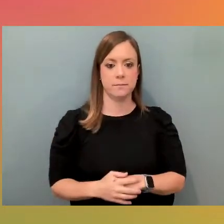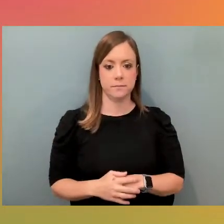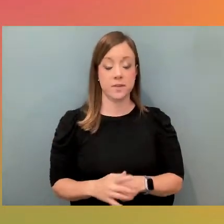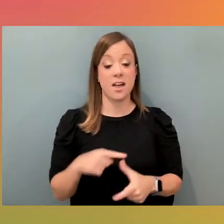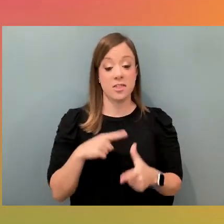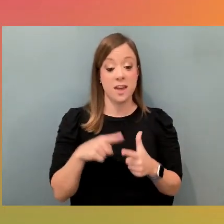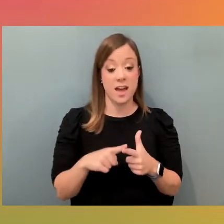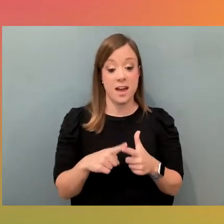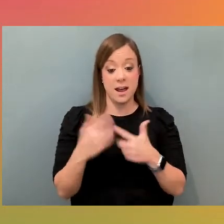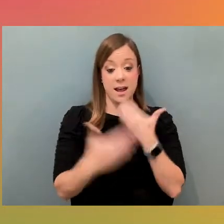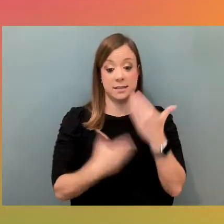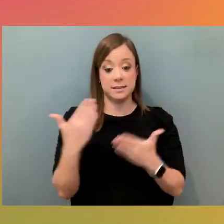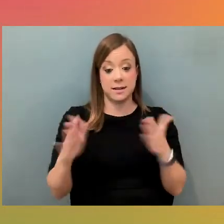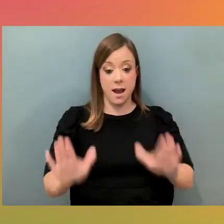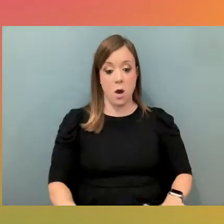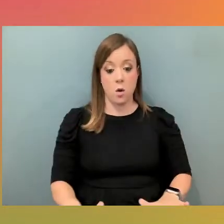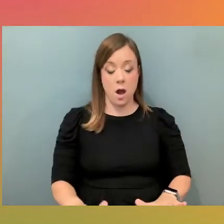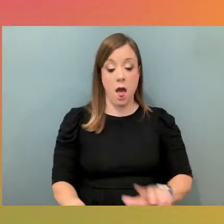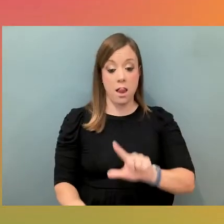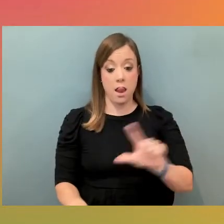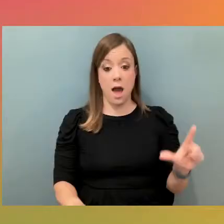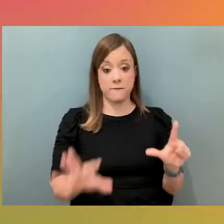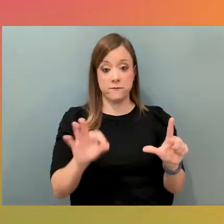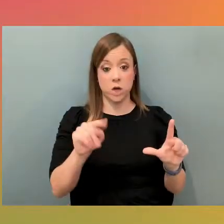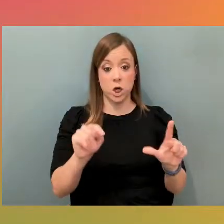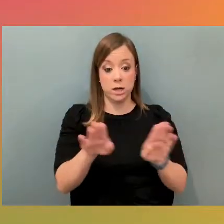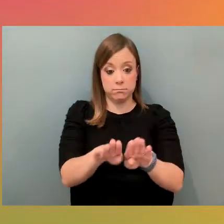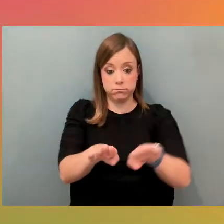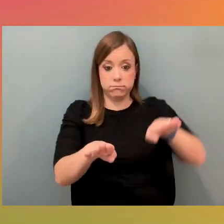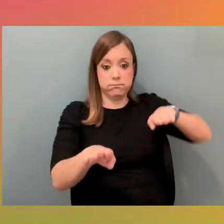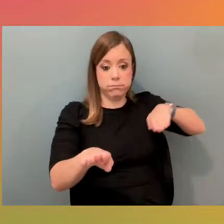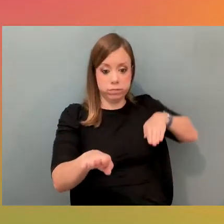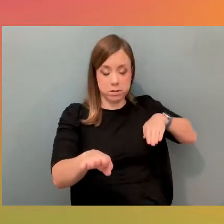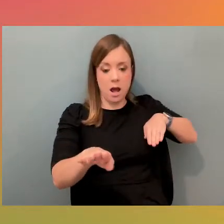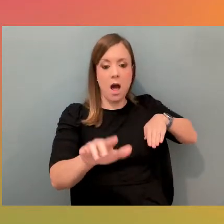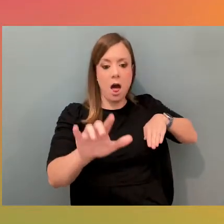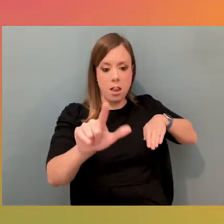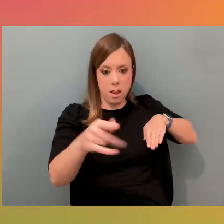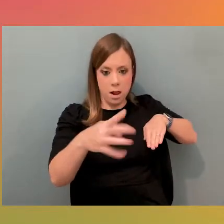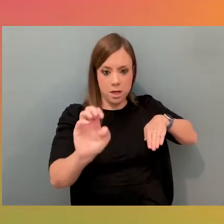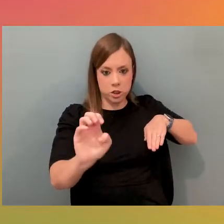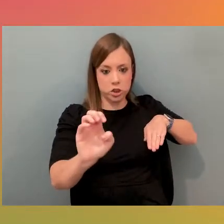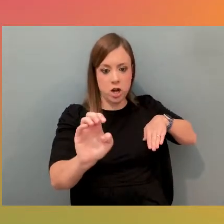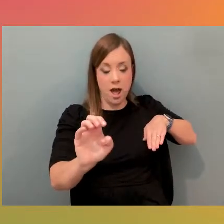BEND YOUR KNEES FORWARD FOLD. HANDS DOWN, SET THE LEFT FOOT BACK.